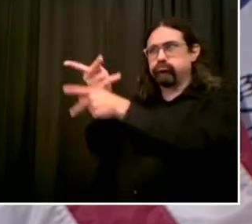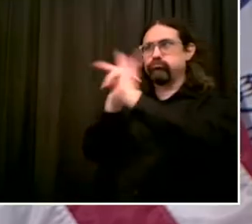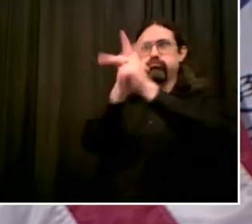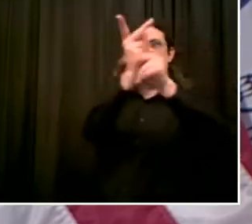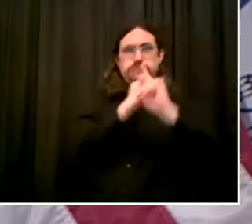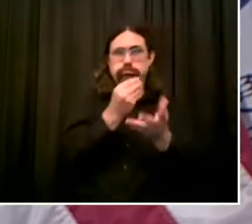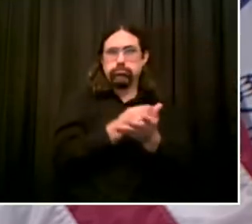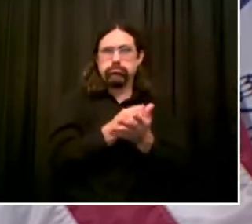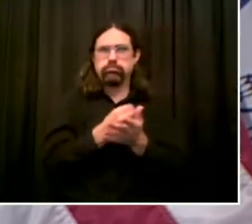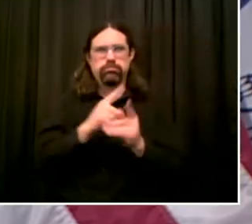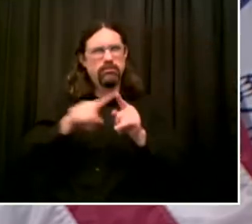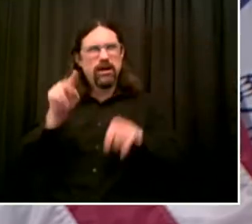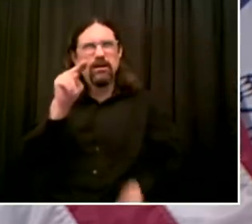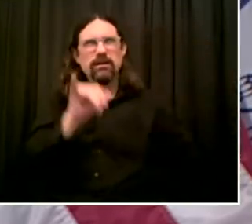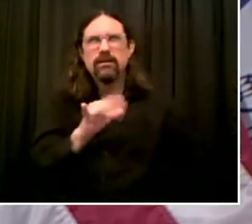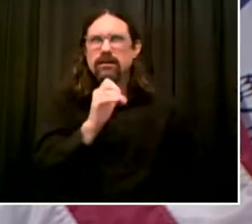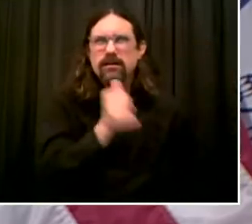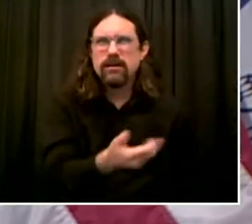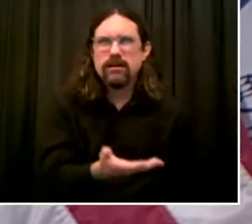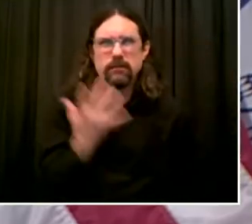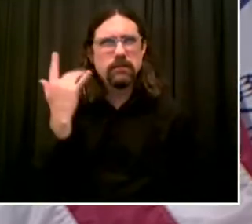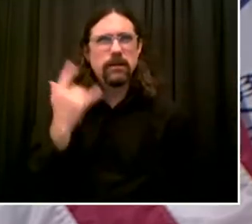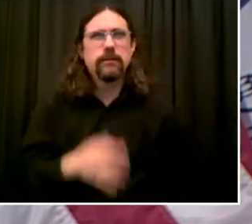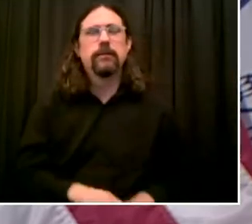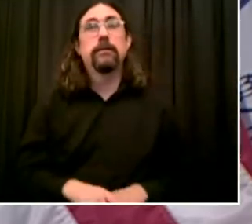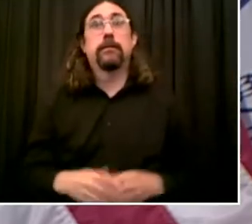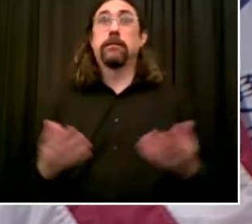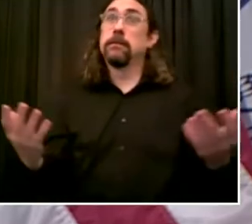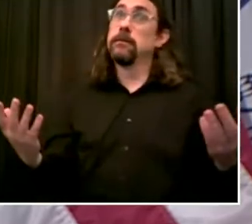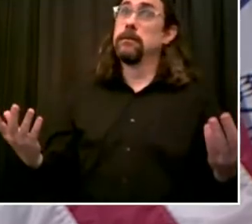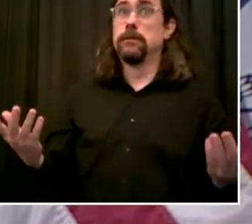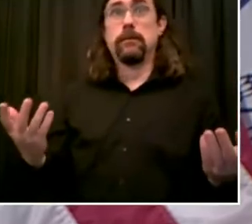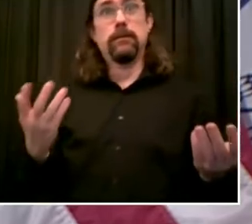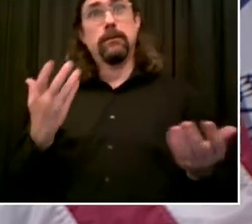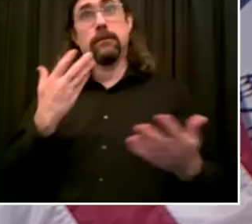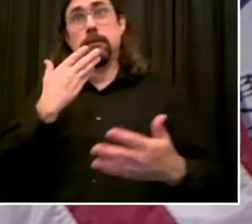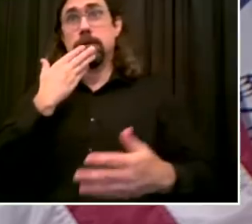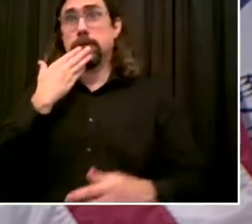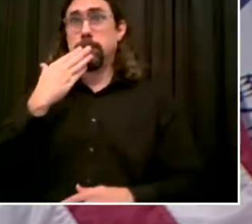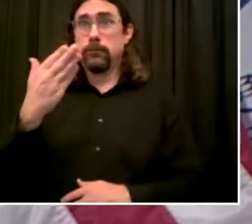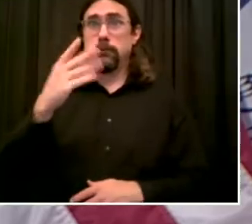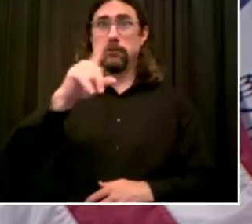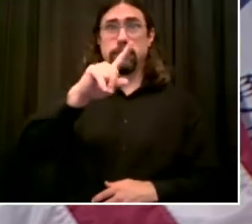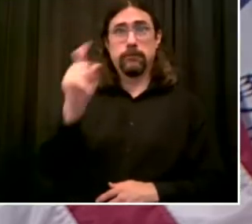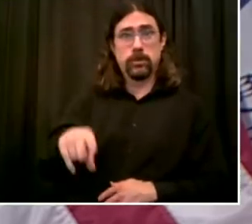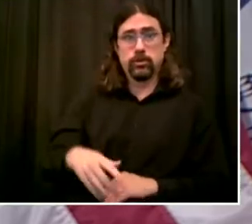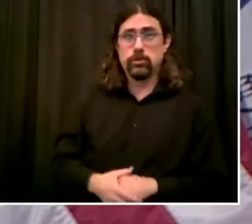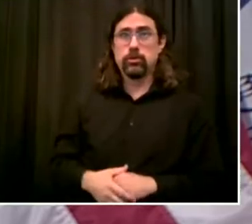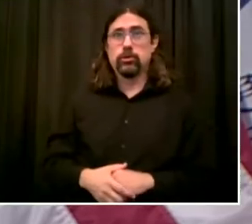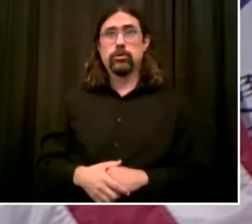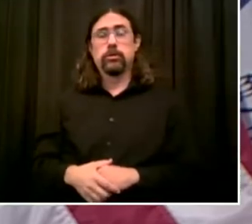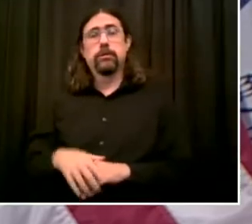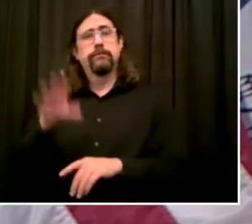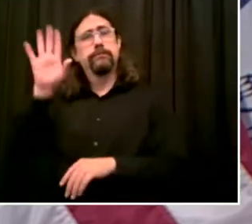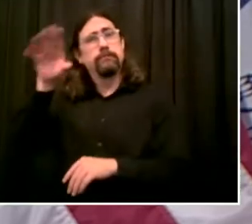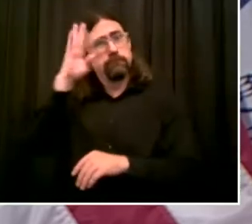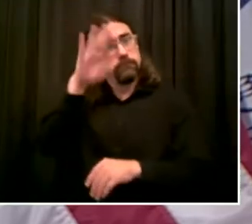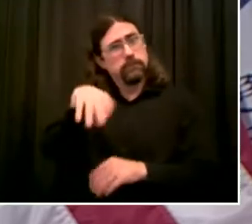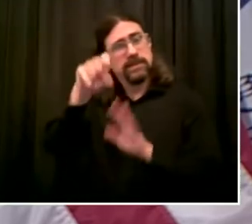FIRST MOMENT AND THEY SUPPORT